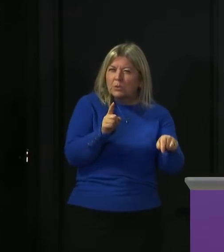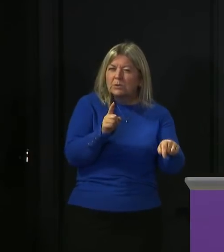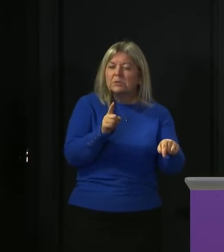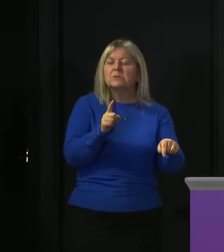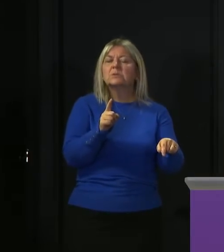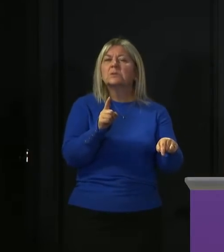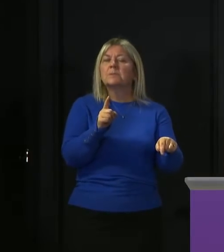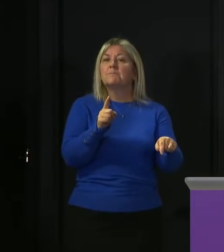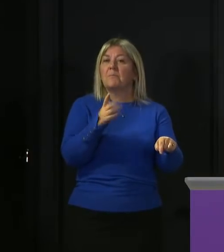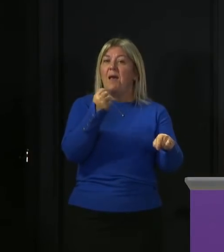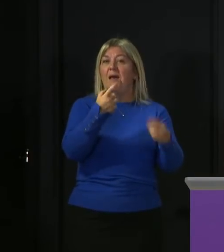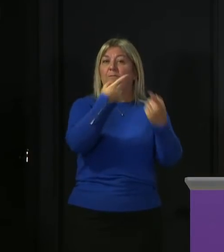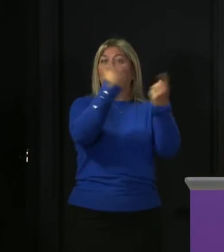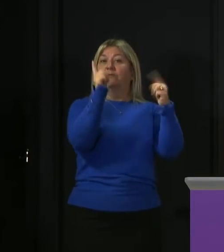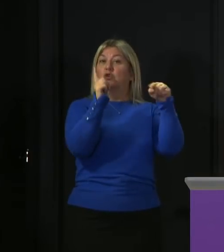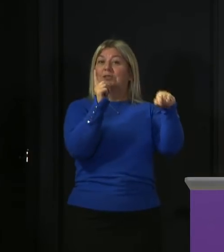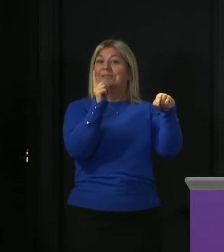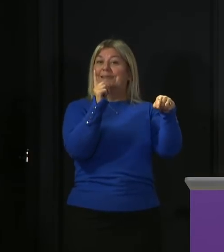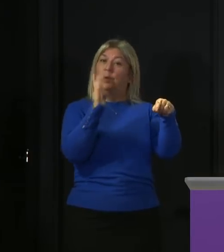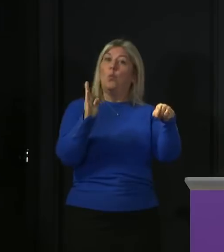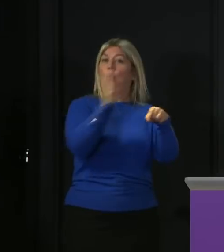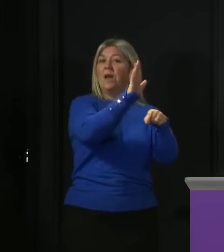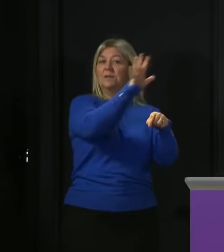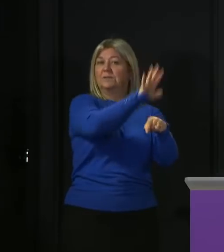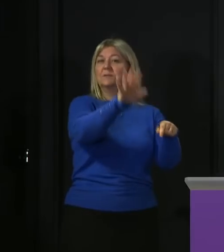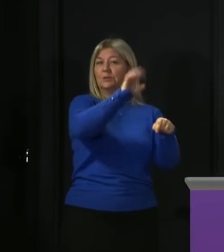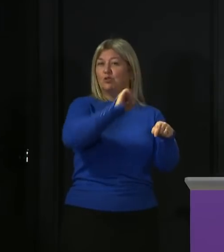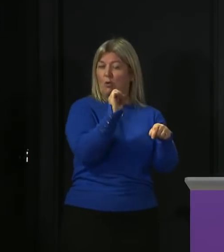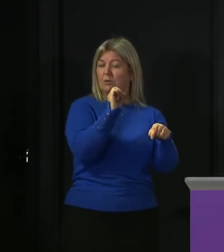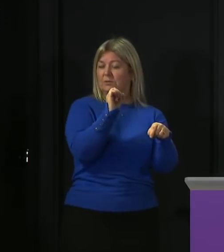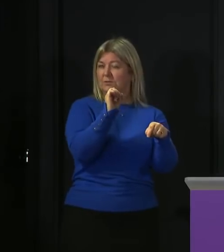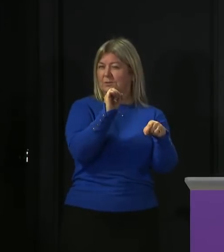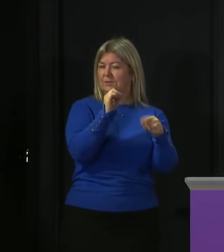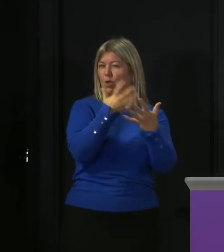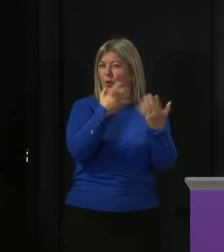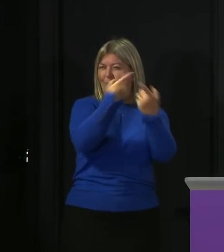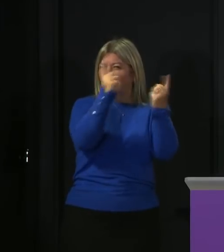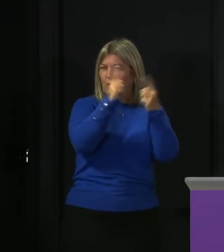have university clusters which are obviously confusing that overall picture. But there is